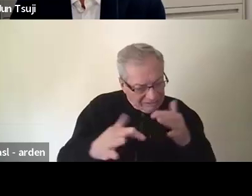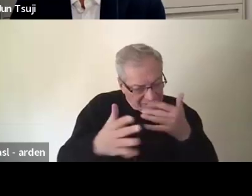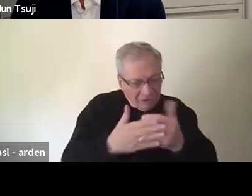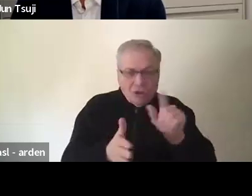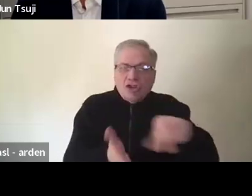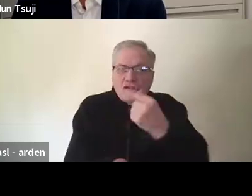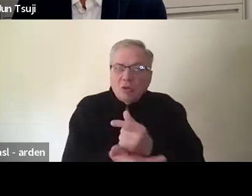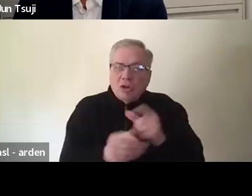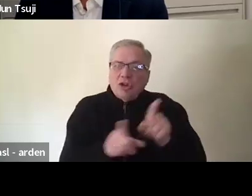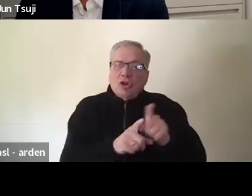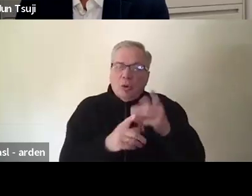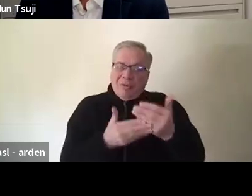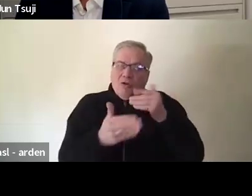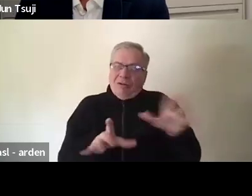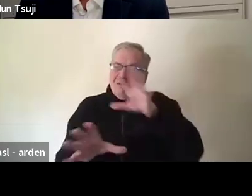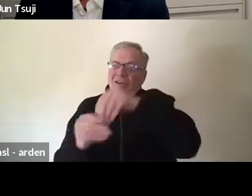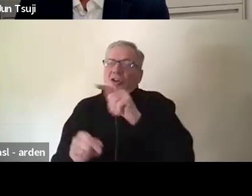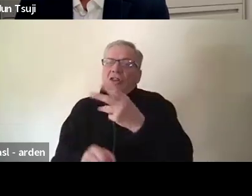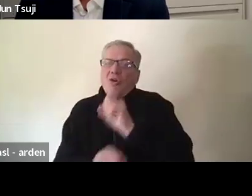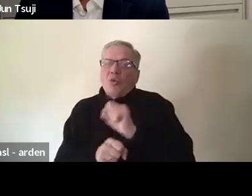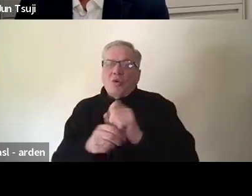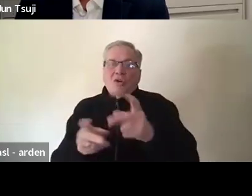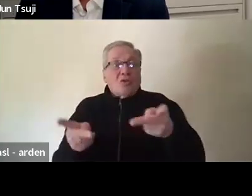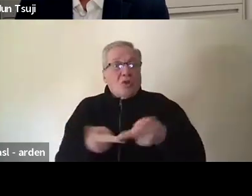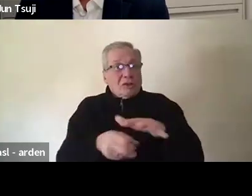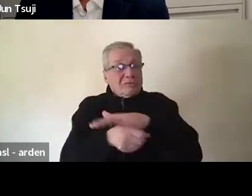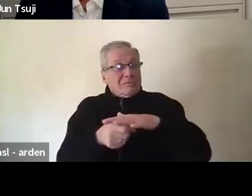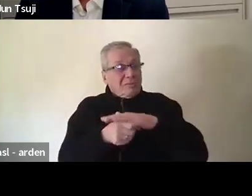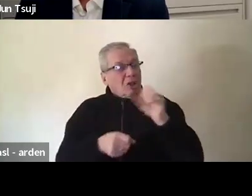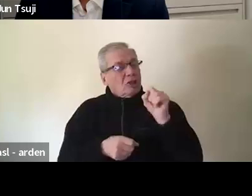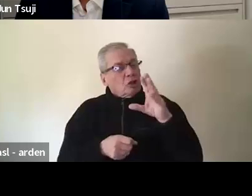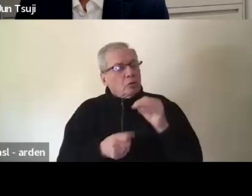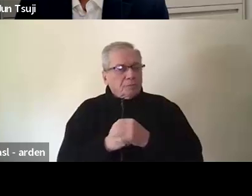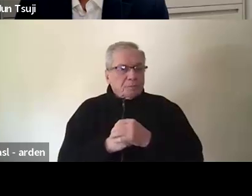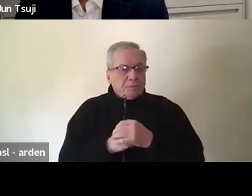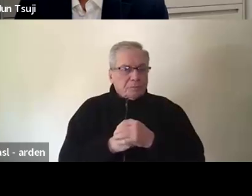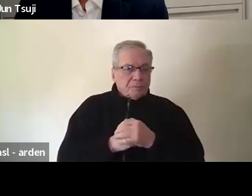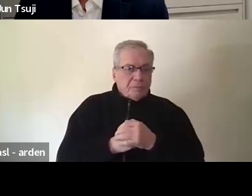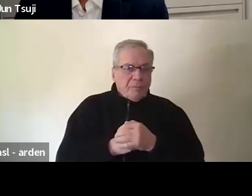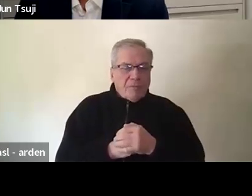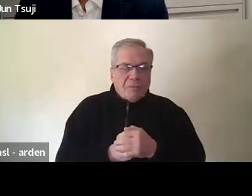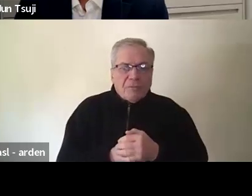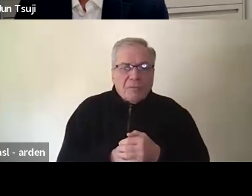of entering the workforce or pursuing a graduate degree in computing.